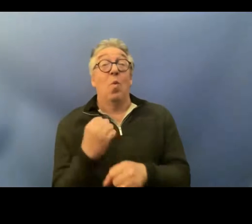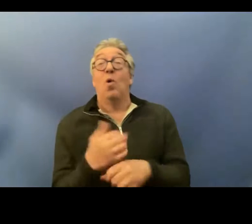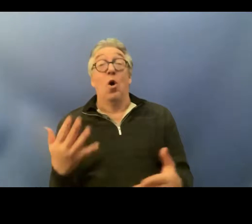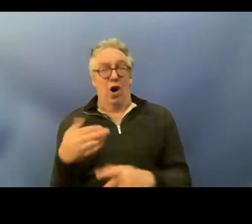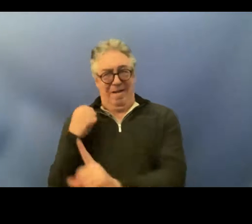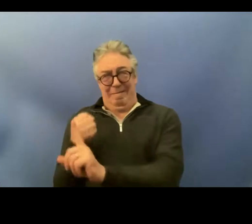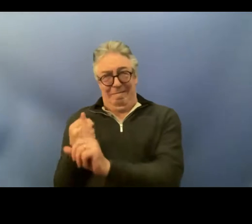agenda, should be doing.